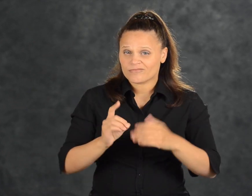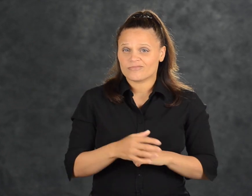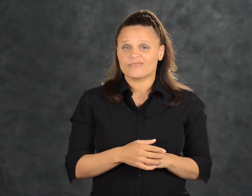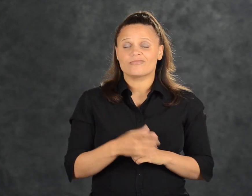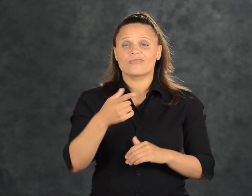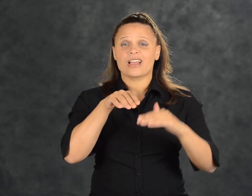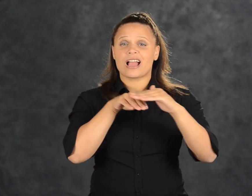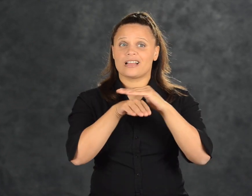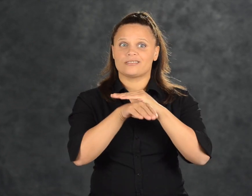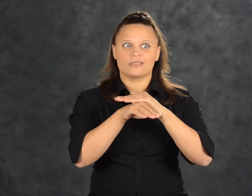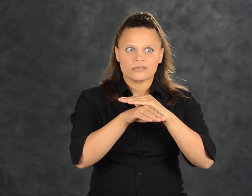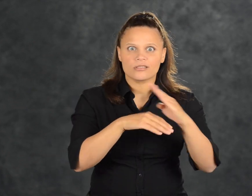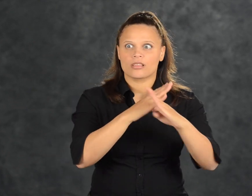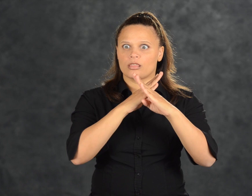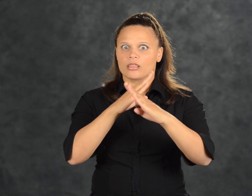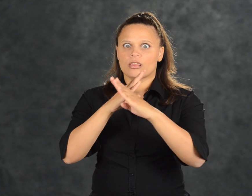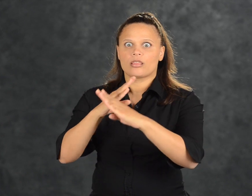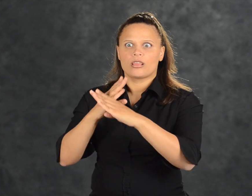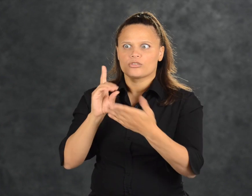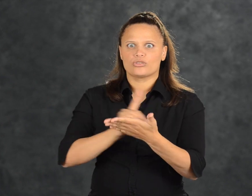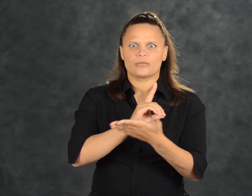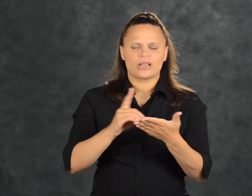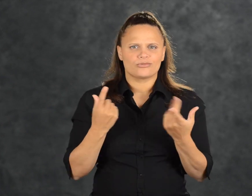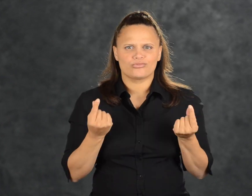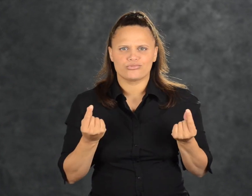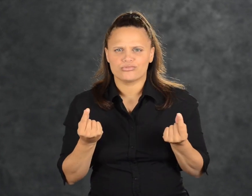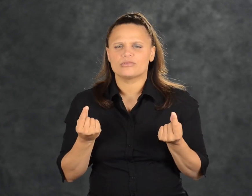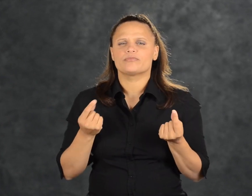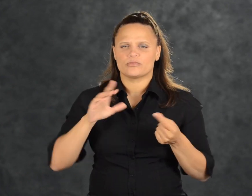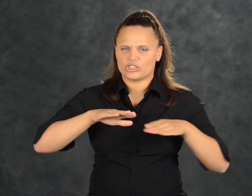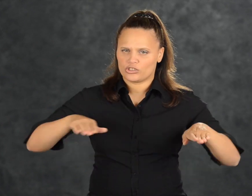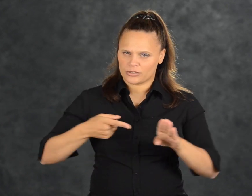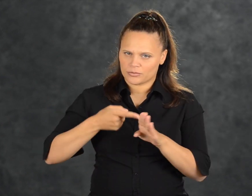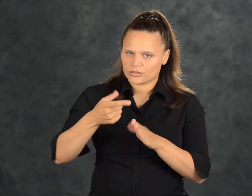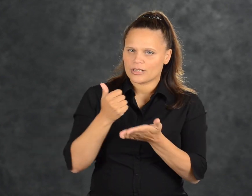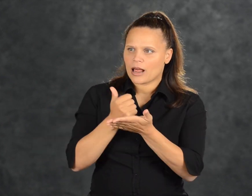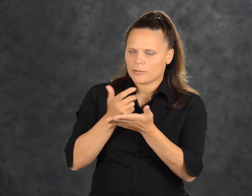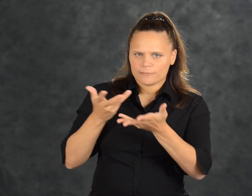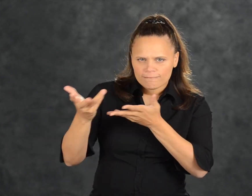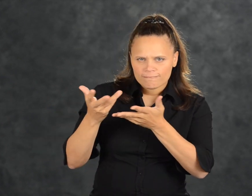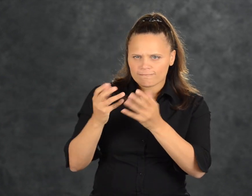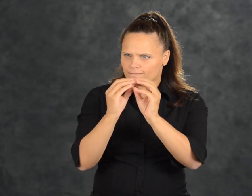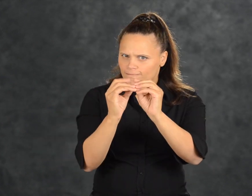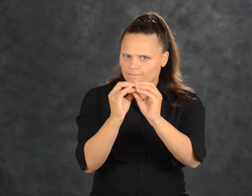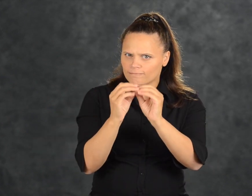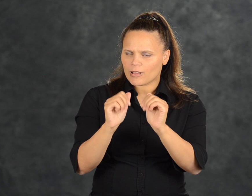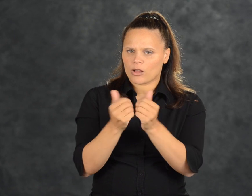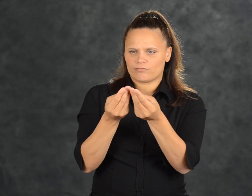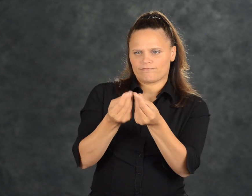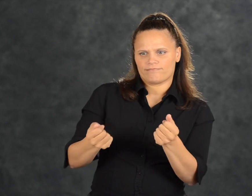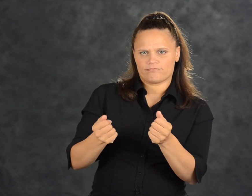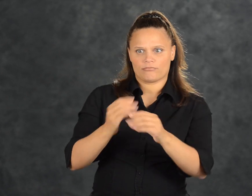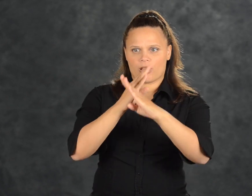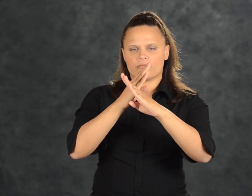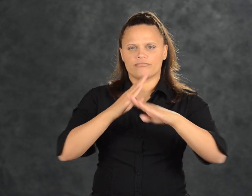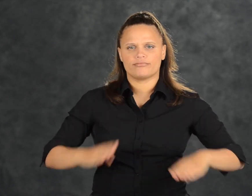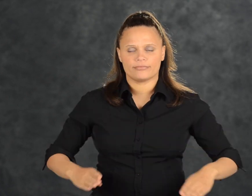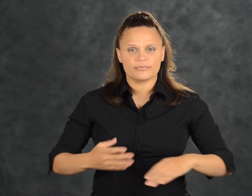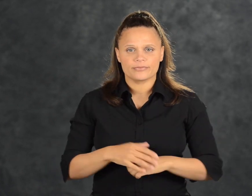Children's specialists can also help parents overcome discrimination and access barriers.